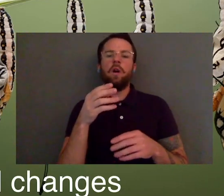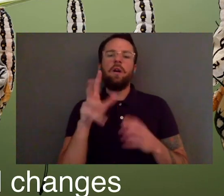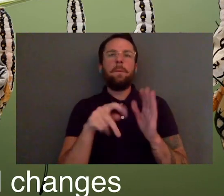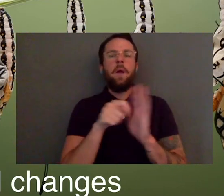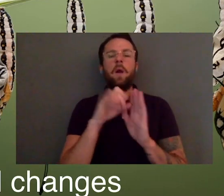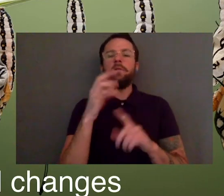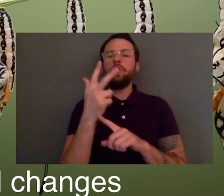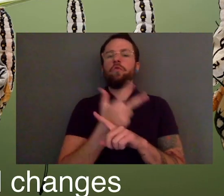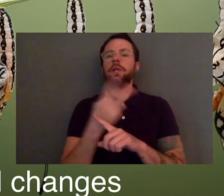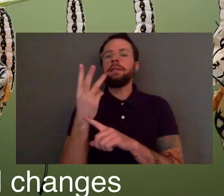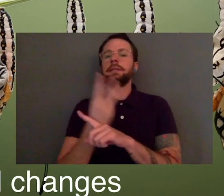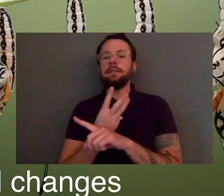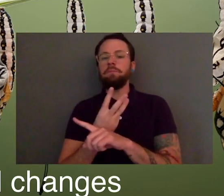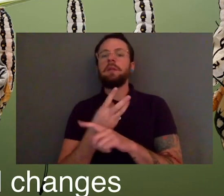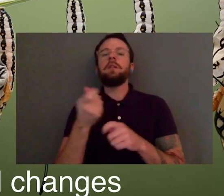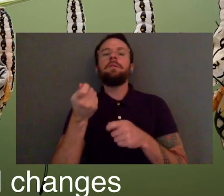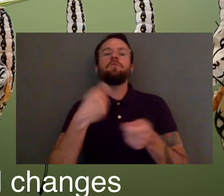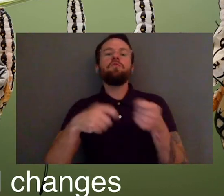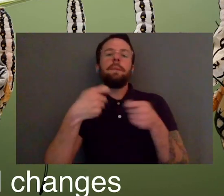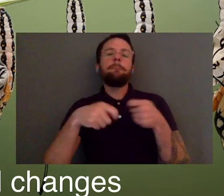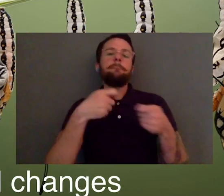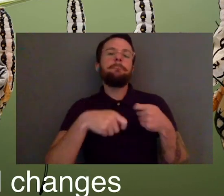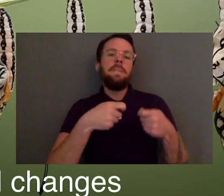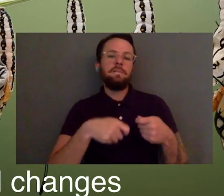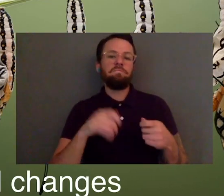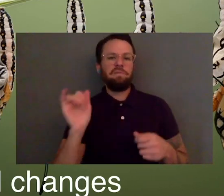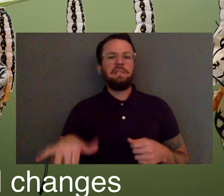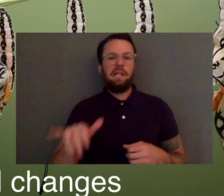is released slowly over time.